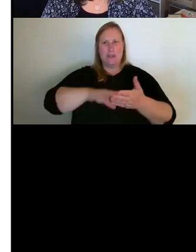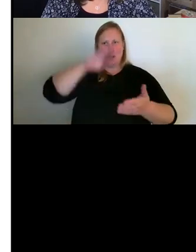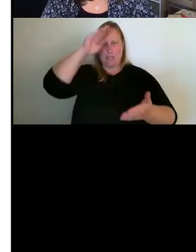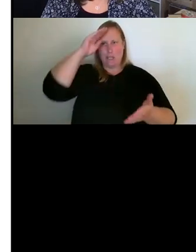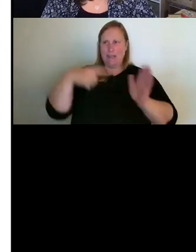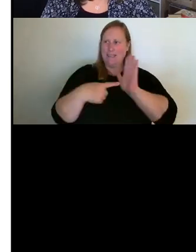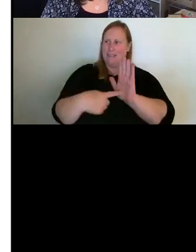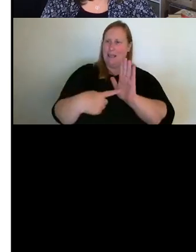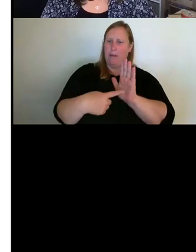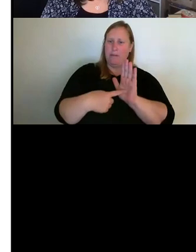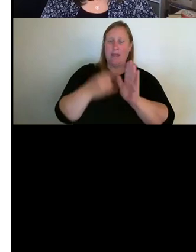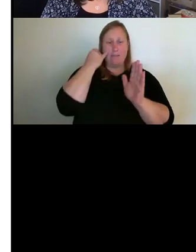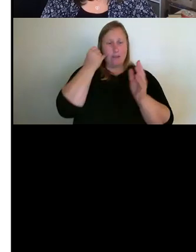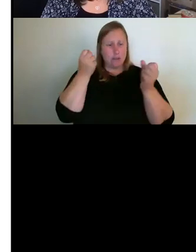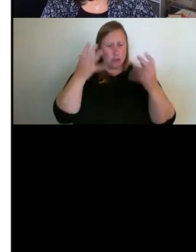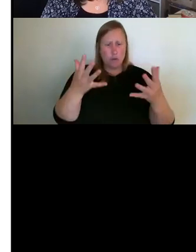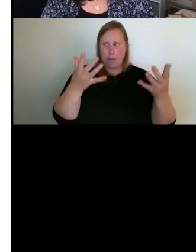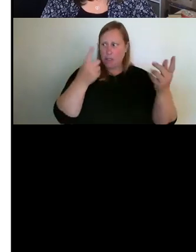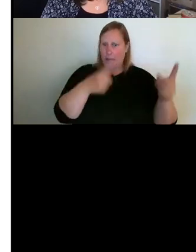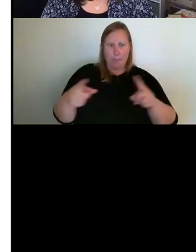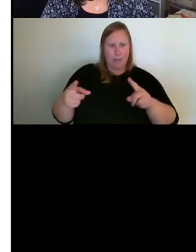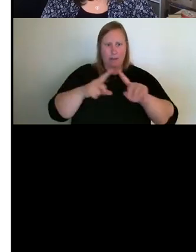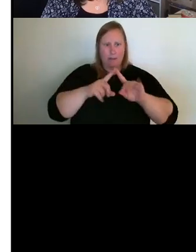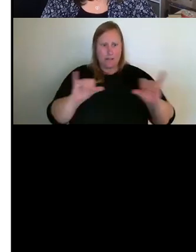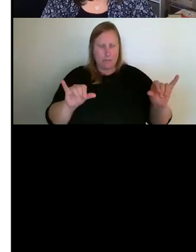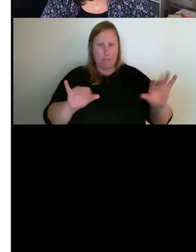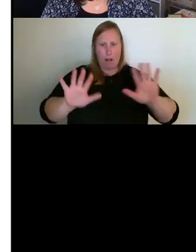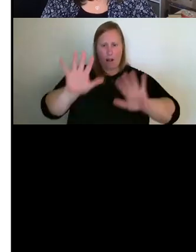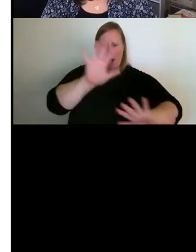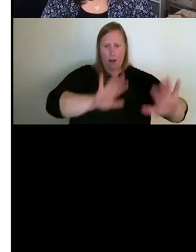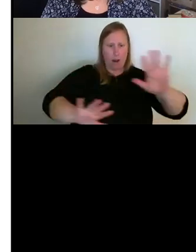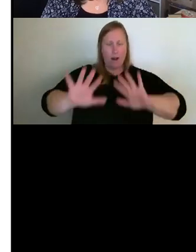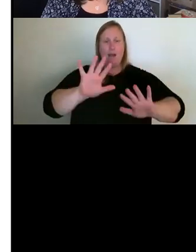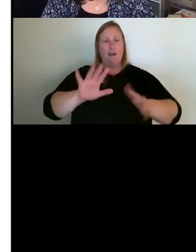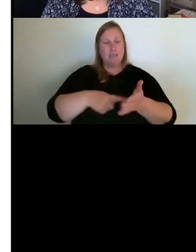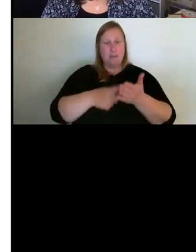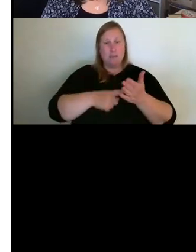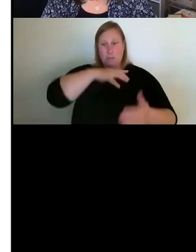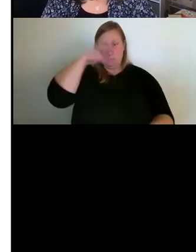there is too much visual display on the screen, you can miss details and the ability to focus really